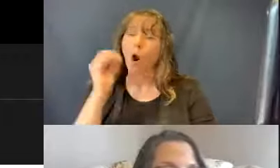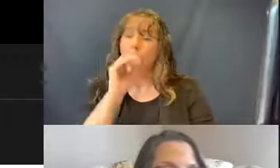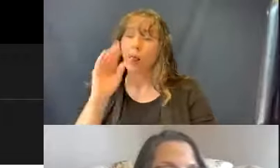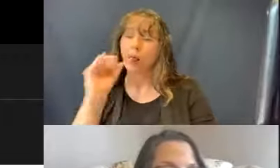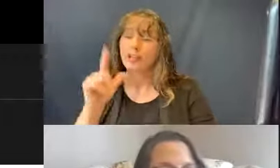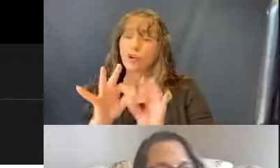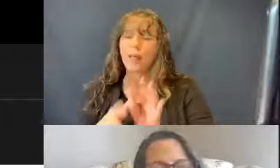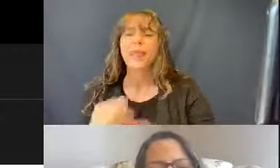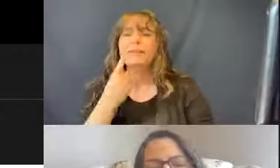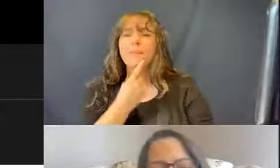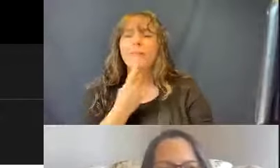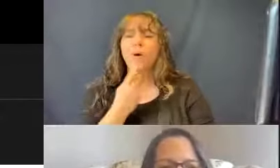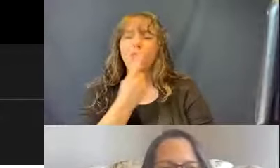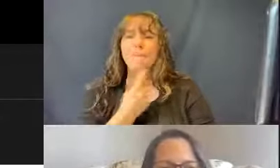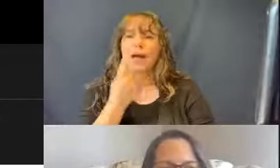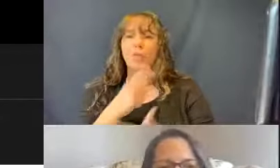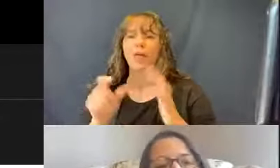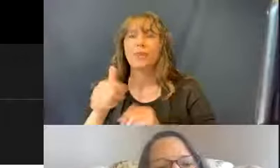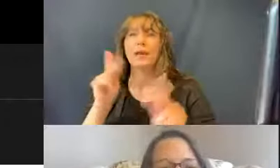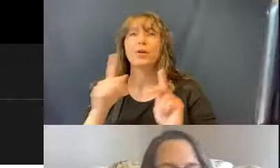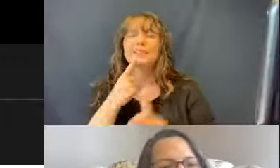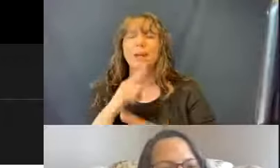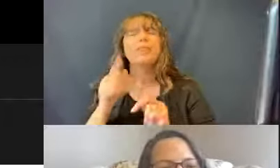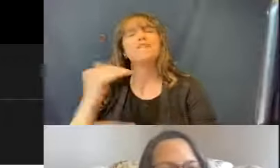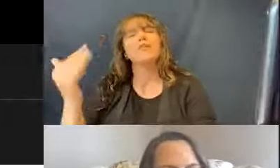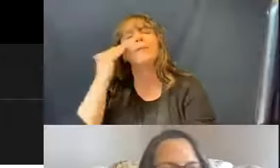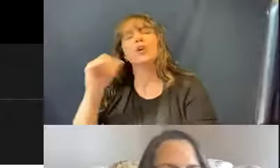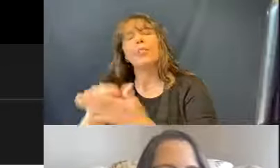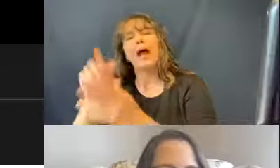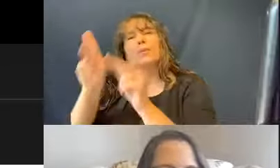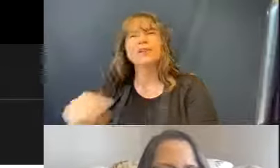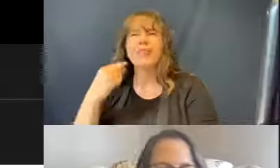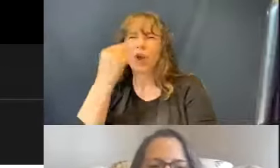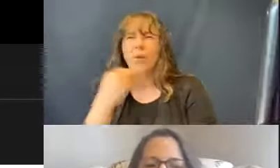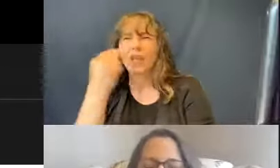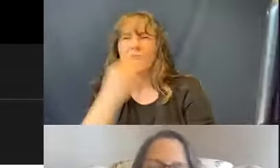them is saying, but they're so familiar with that person, they can read their lips easily.